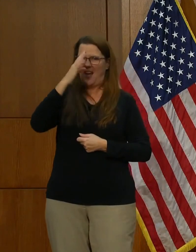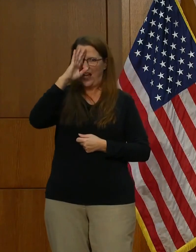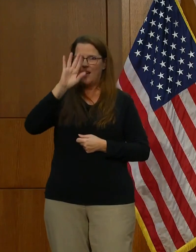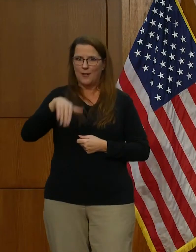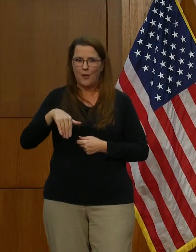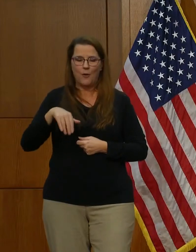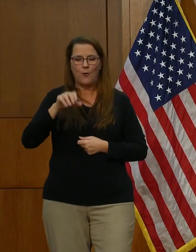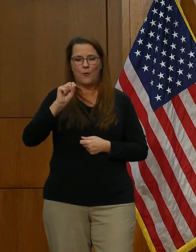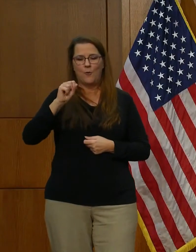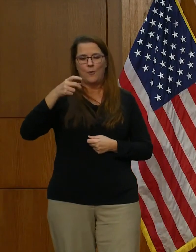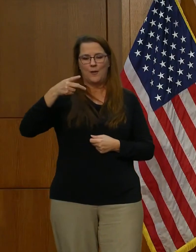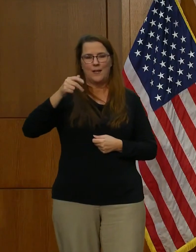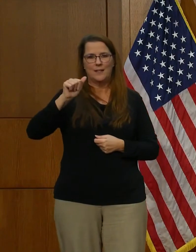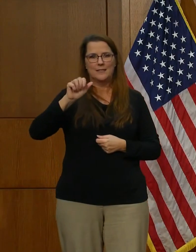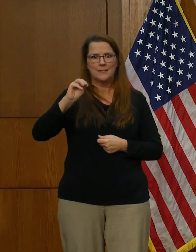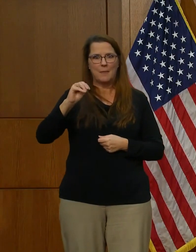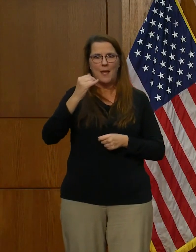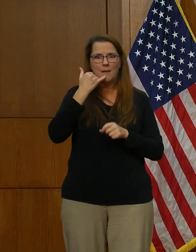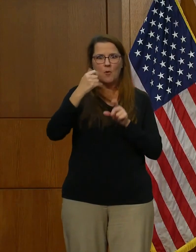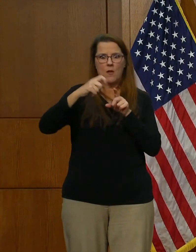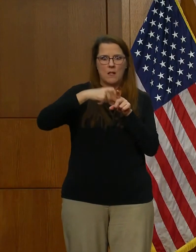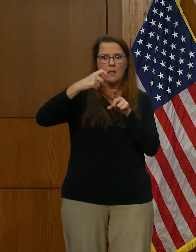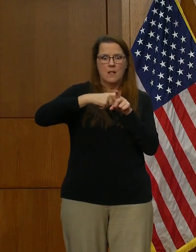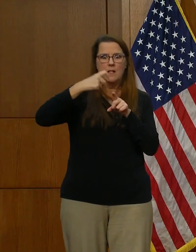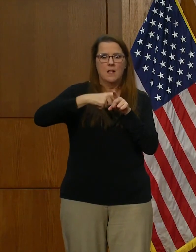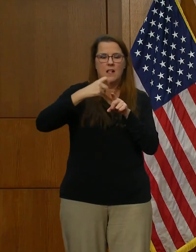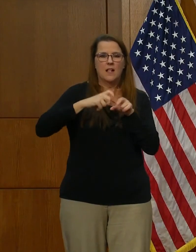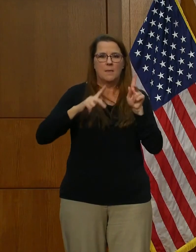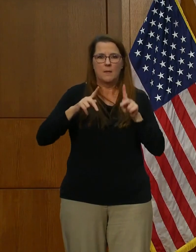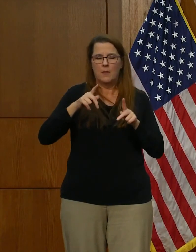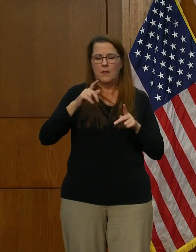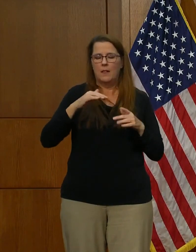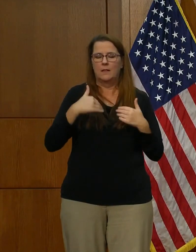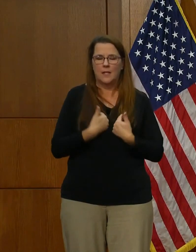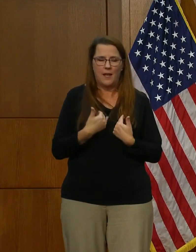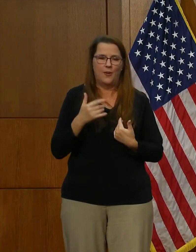THAT EVERYBODY, INCLUDING